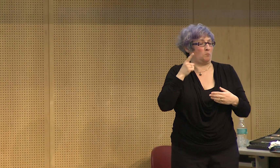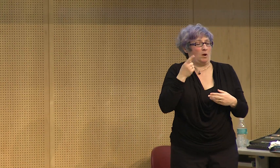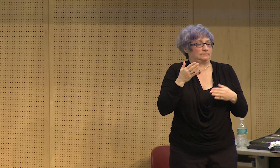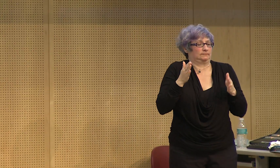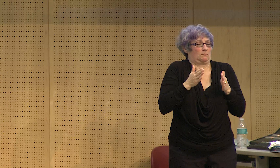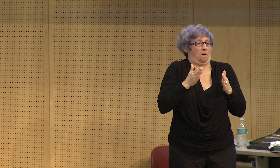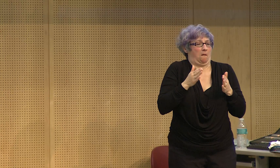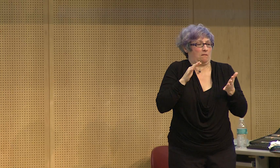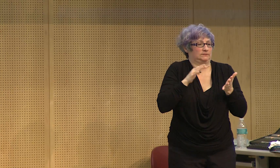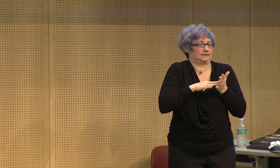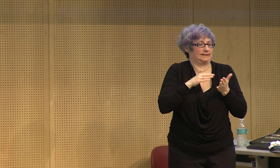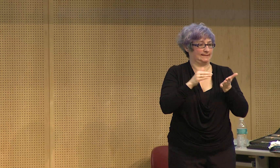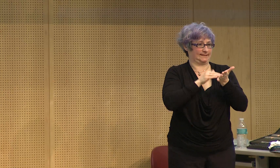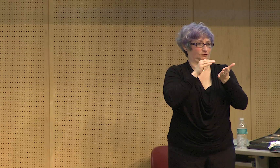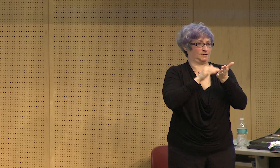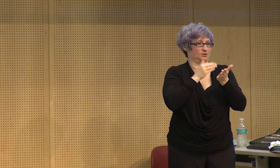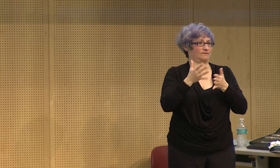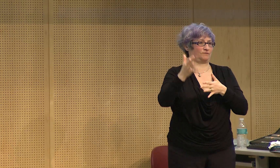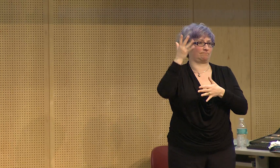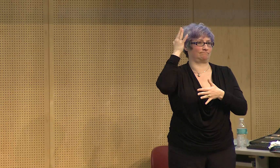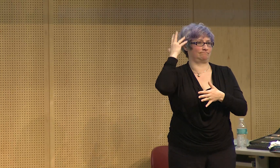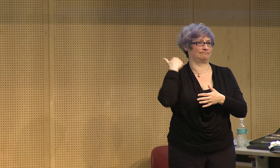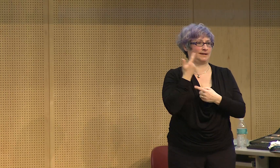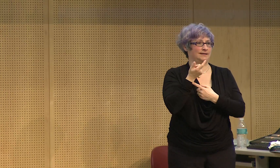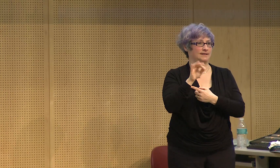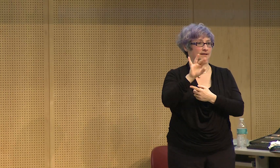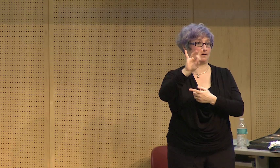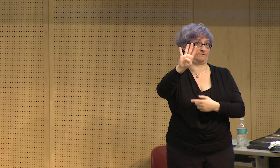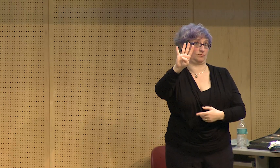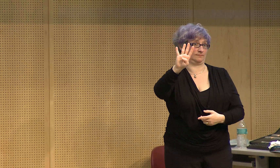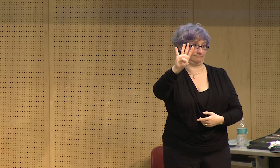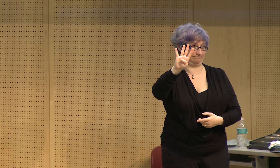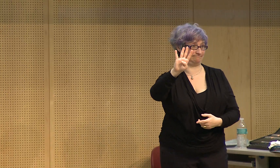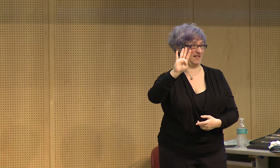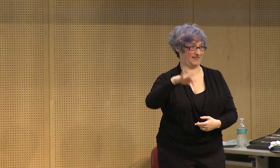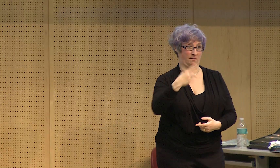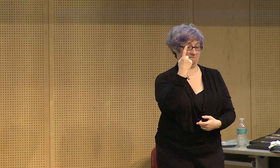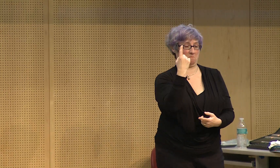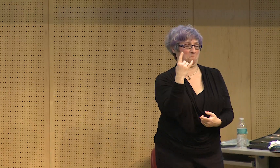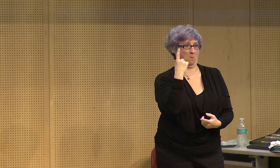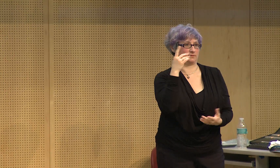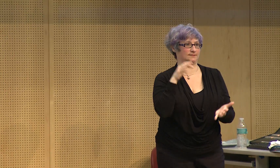And so far, except for a very small study done in 1984,